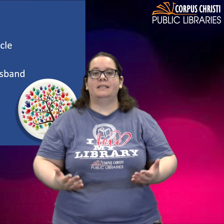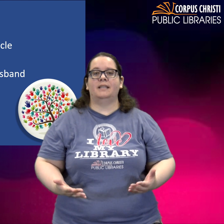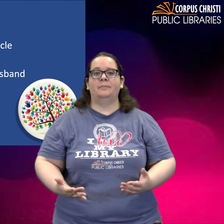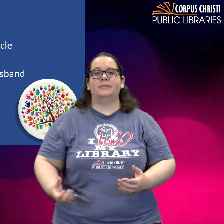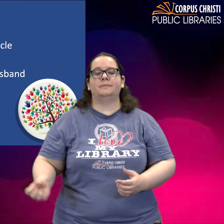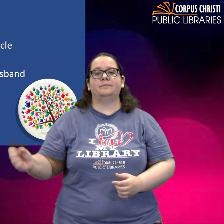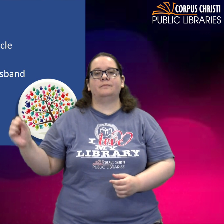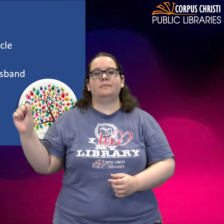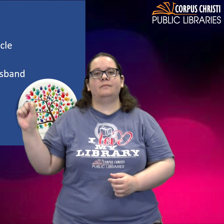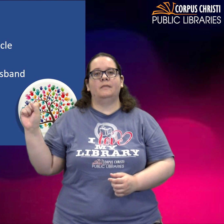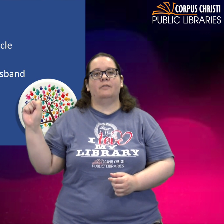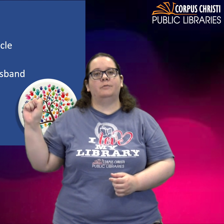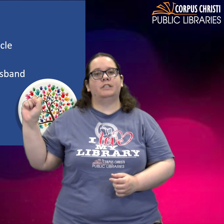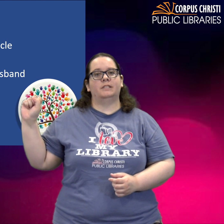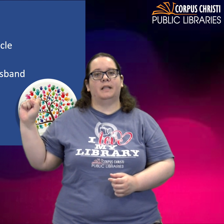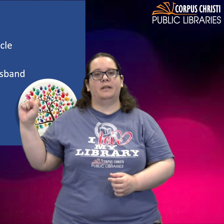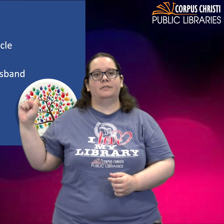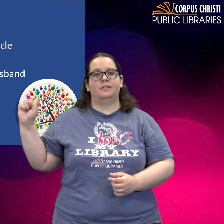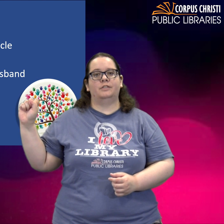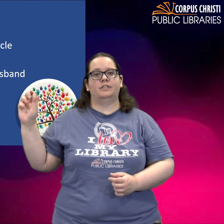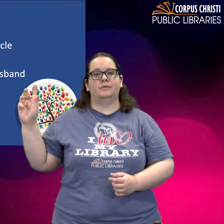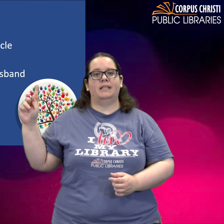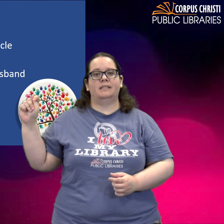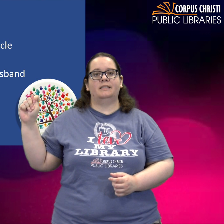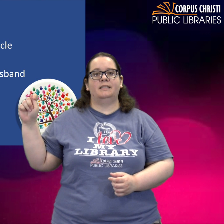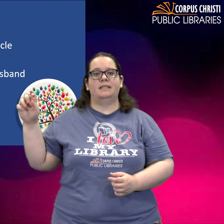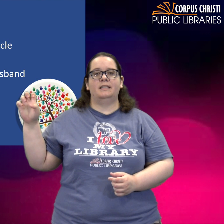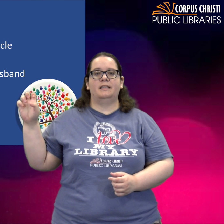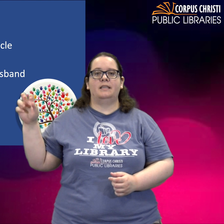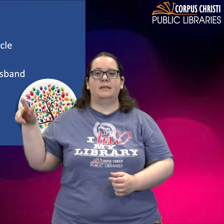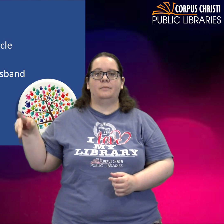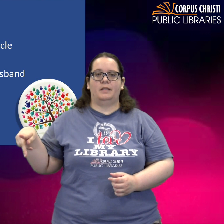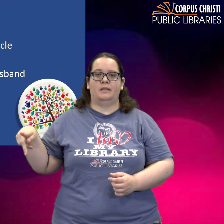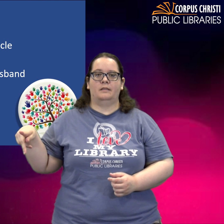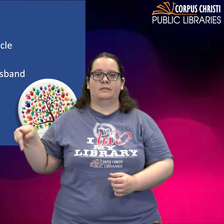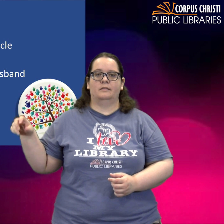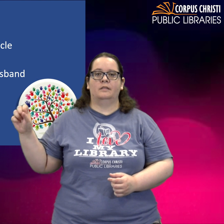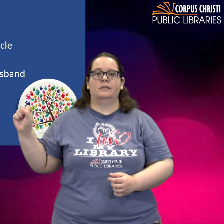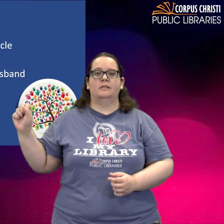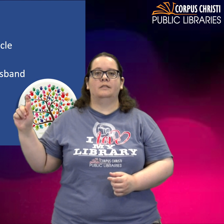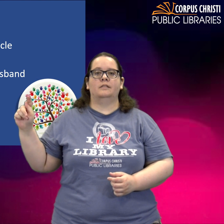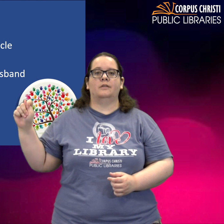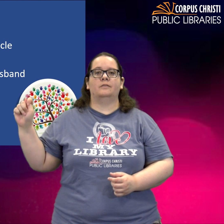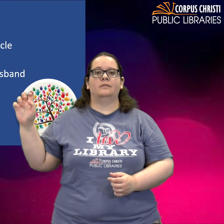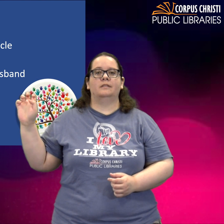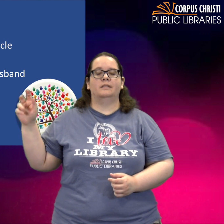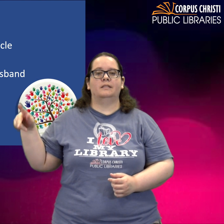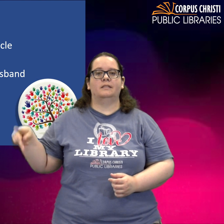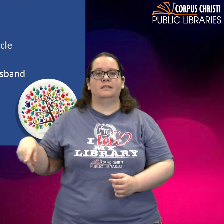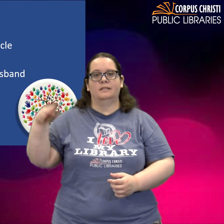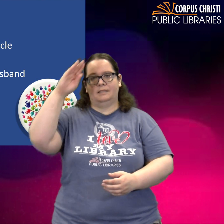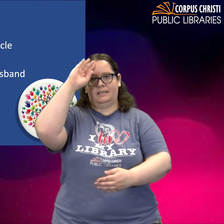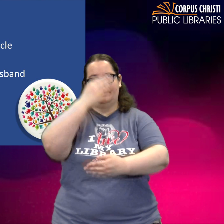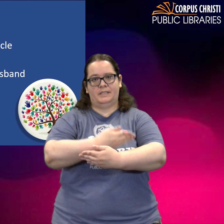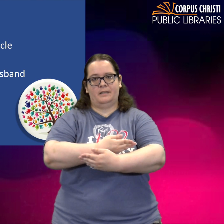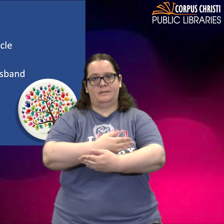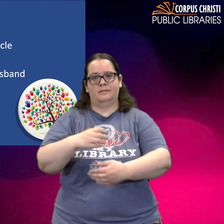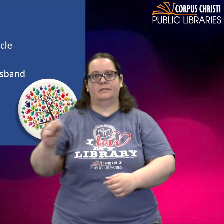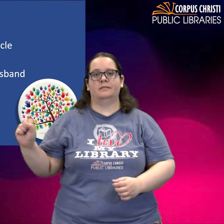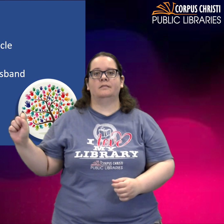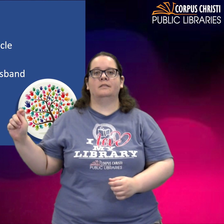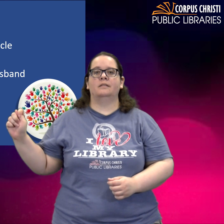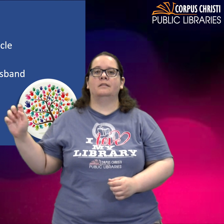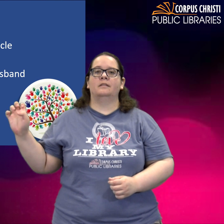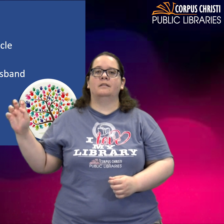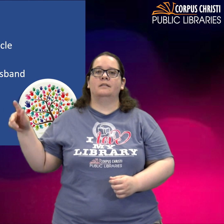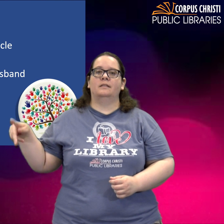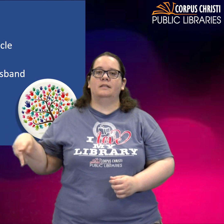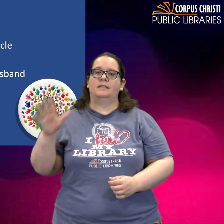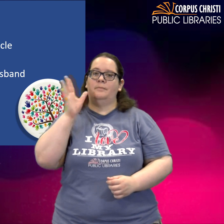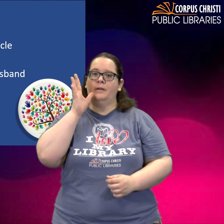Step, that one we just spell out. So you just do S-T-E-P, so step-son step-mom.